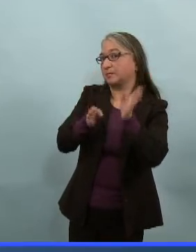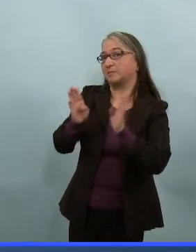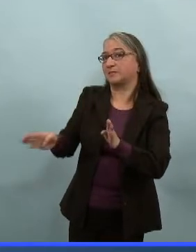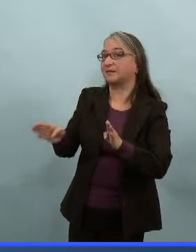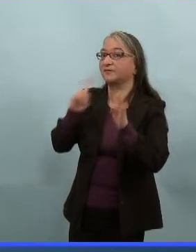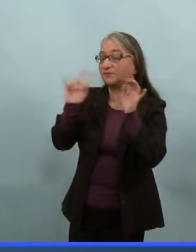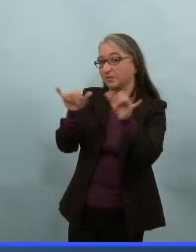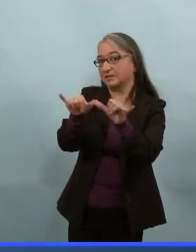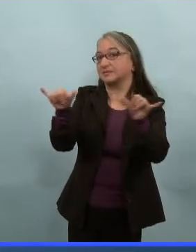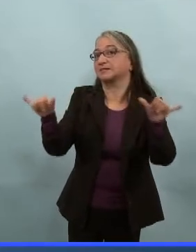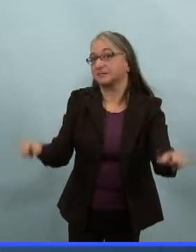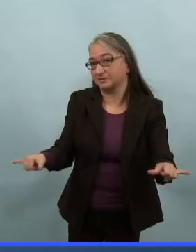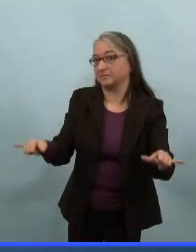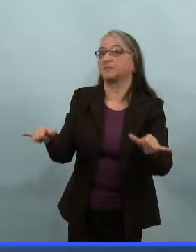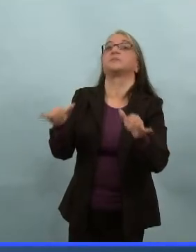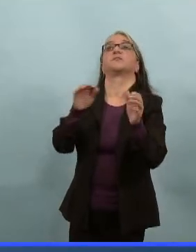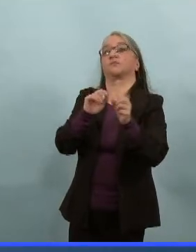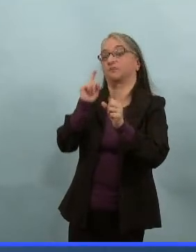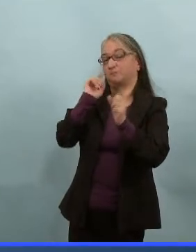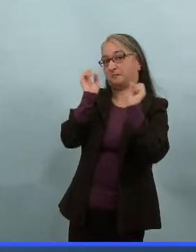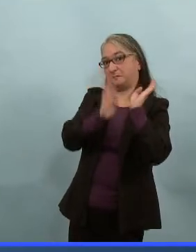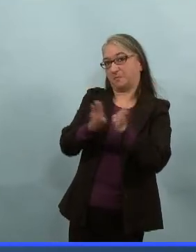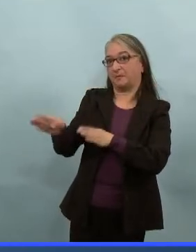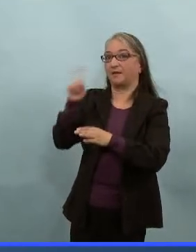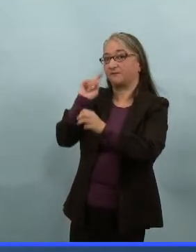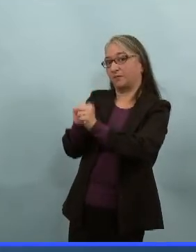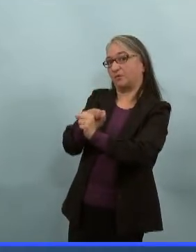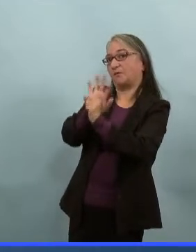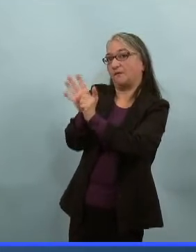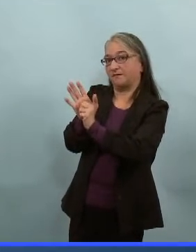uh coveted missions just wondering if that includes waste water